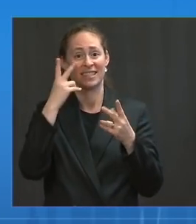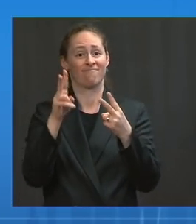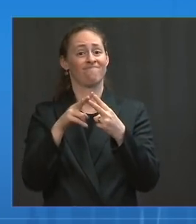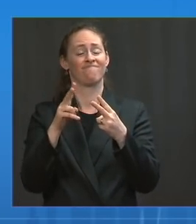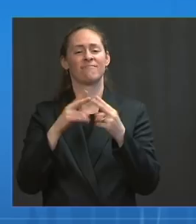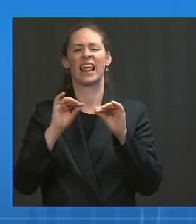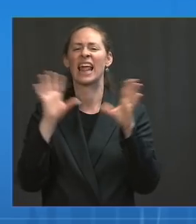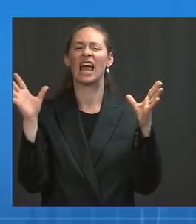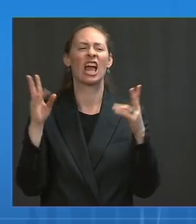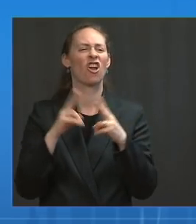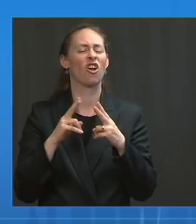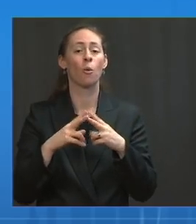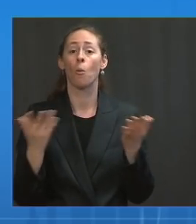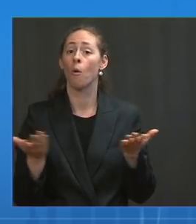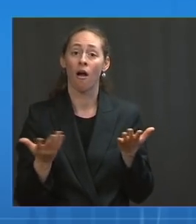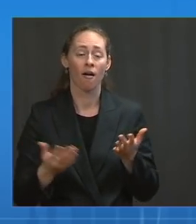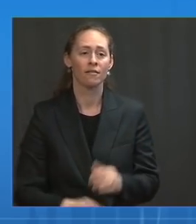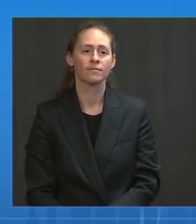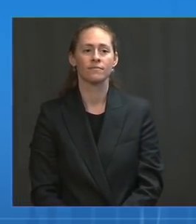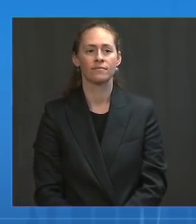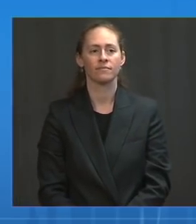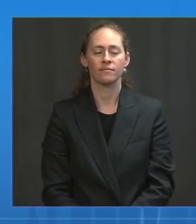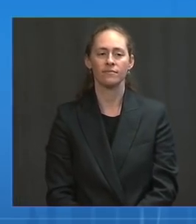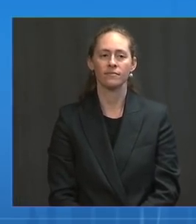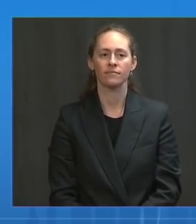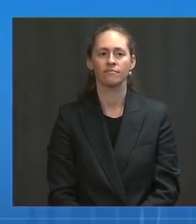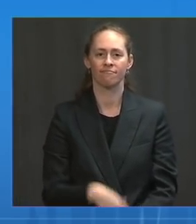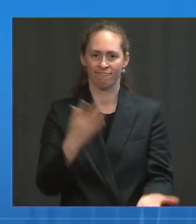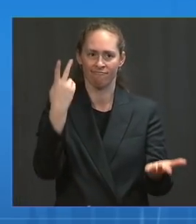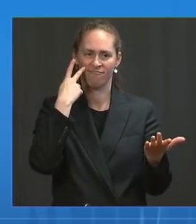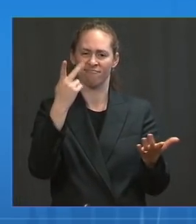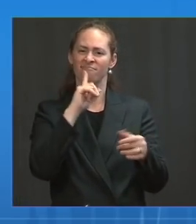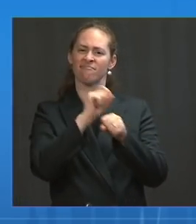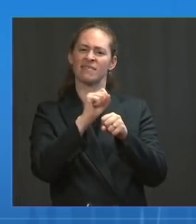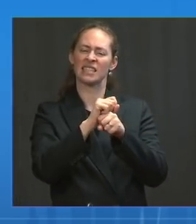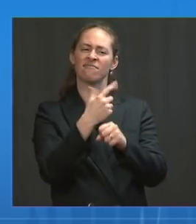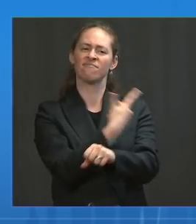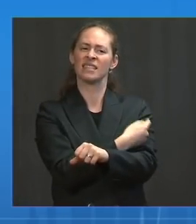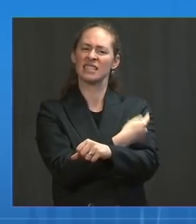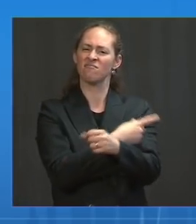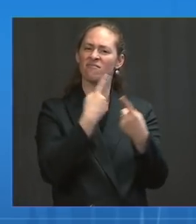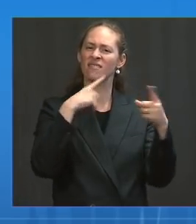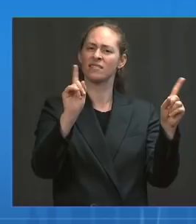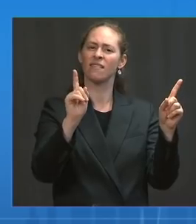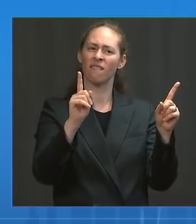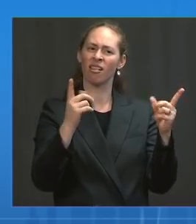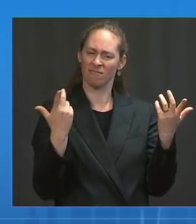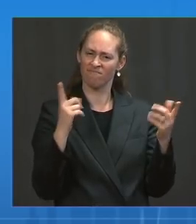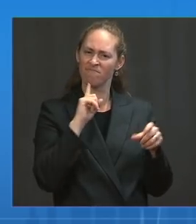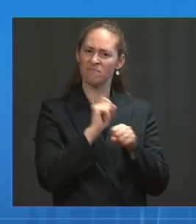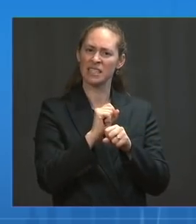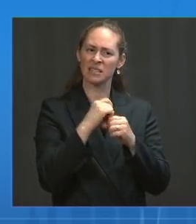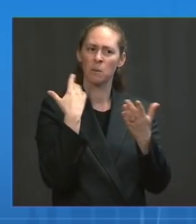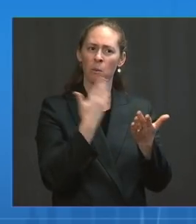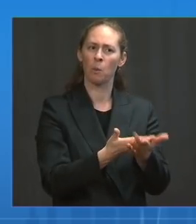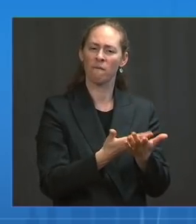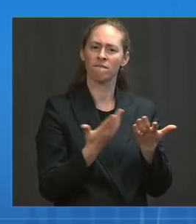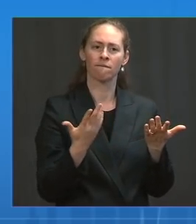On the one hand, we have seen the successes of our vaccination program over the last eight months with cases, hospitalizations